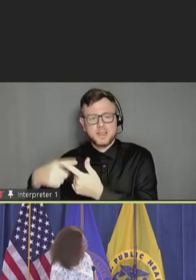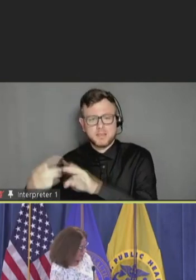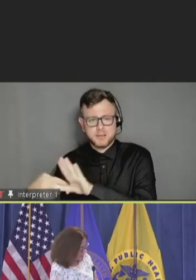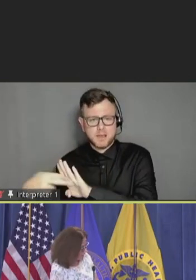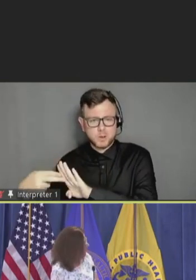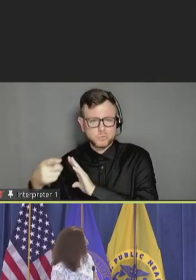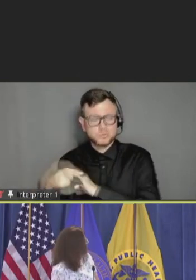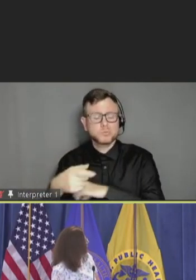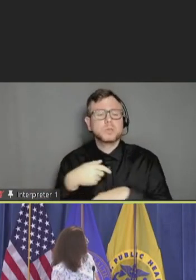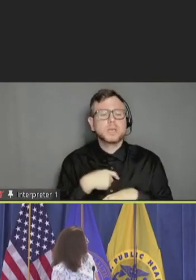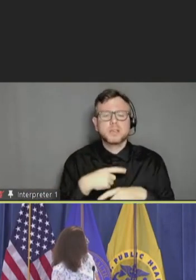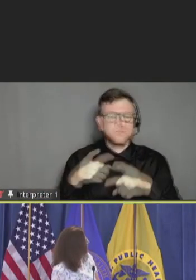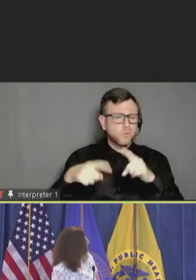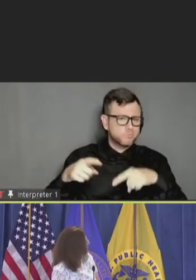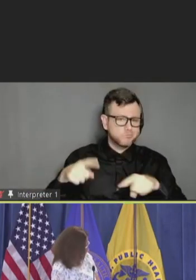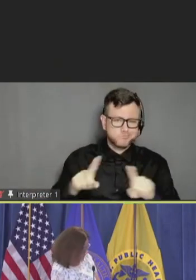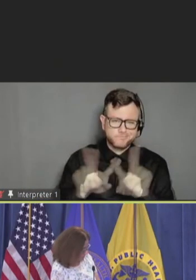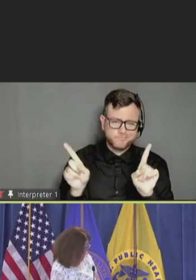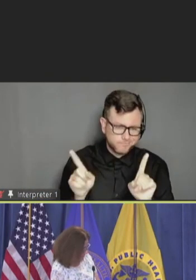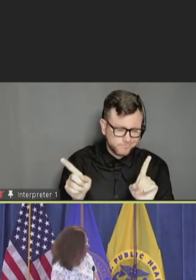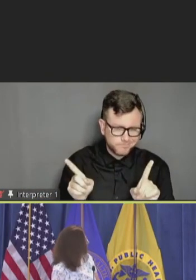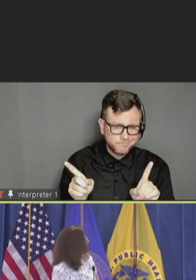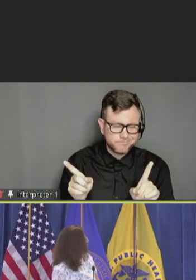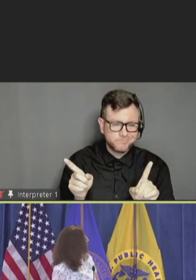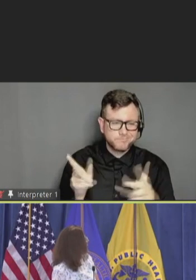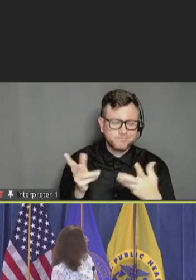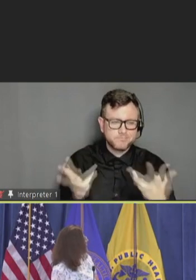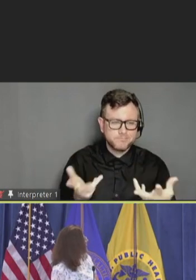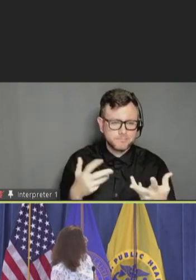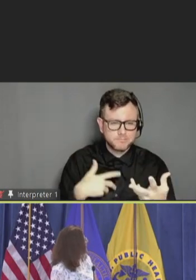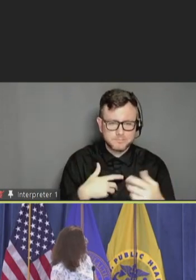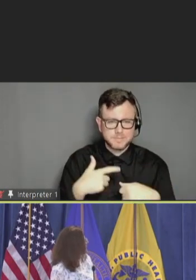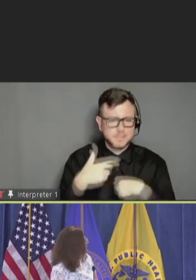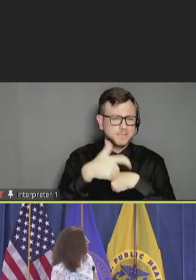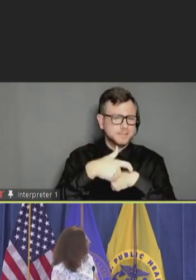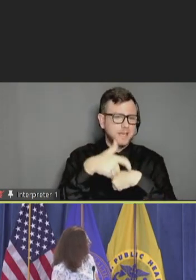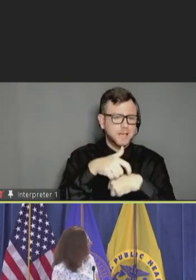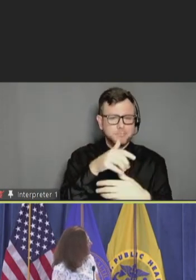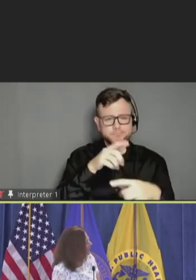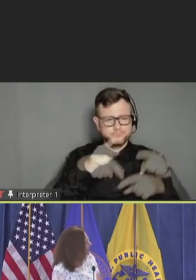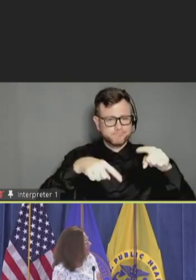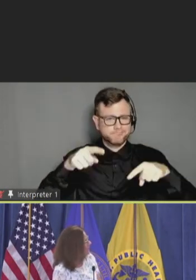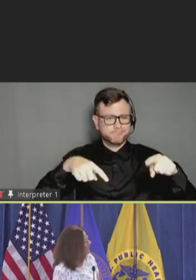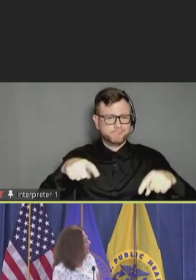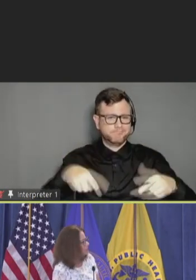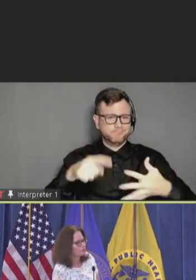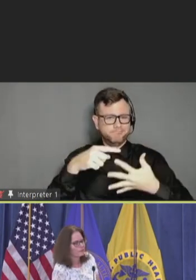And then a variety of other sort of -- excuse me, timing related -- all sorts of different